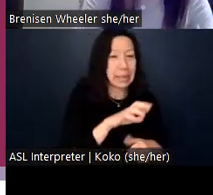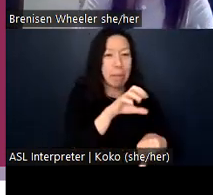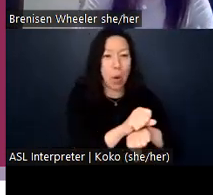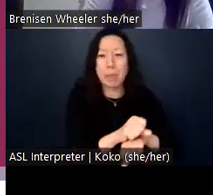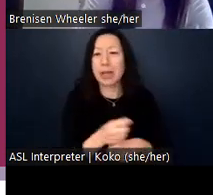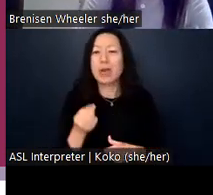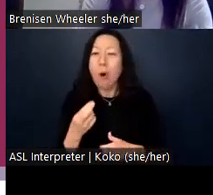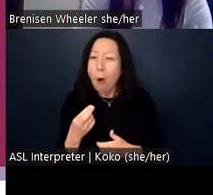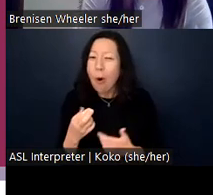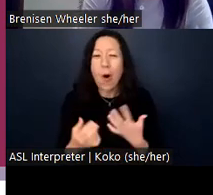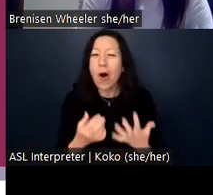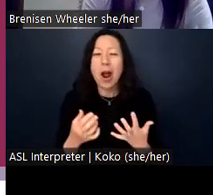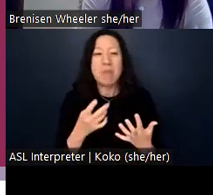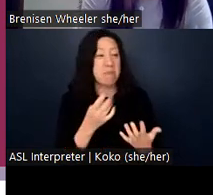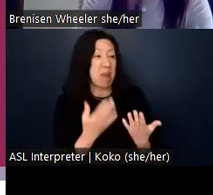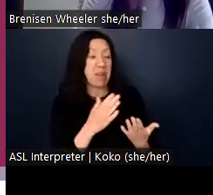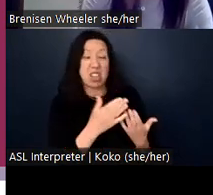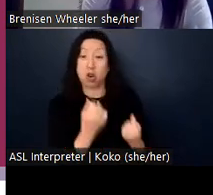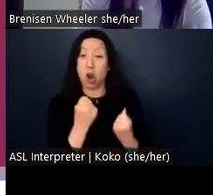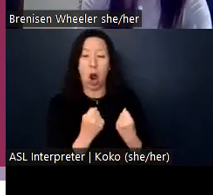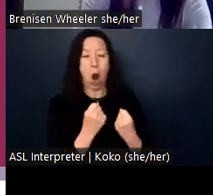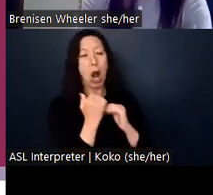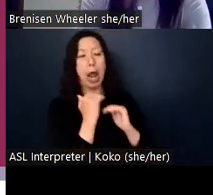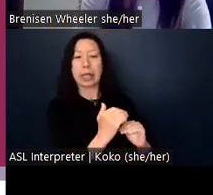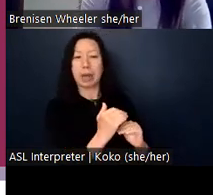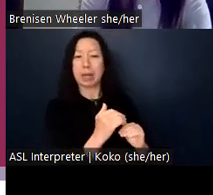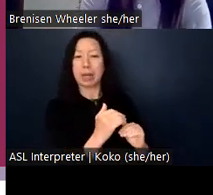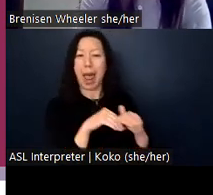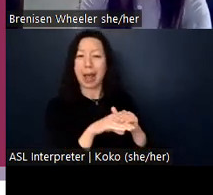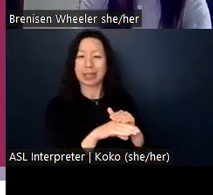transport or mobility things that a lot of people associate with having that personal